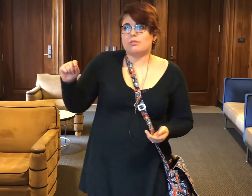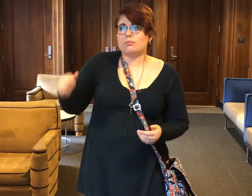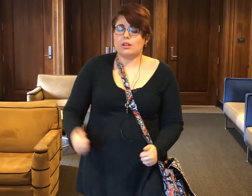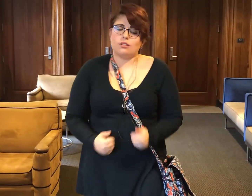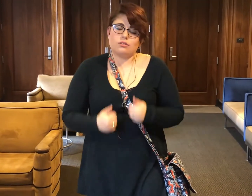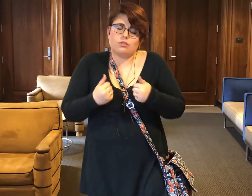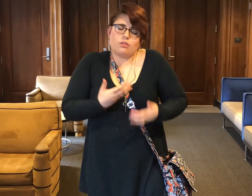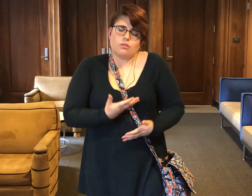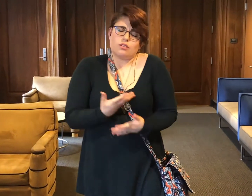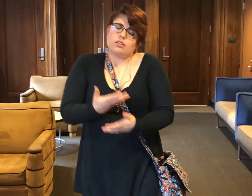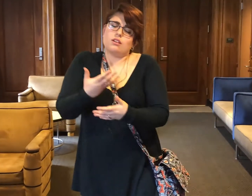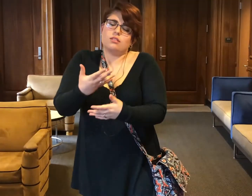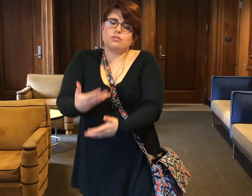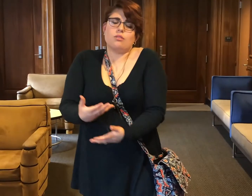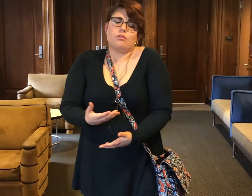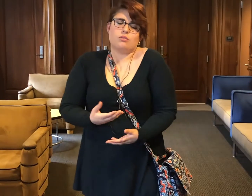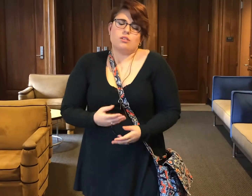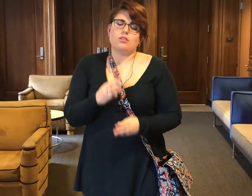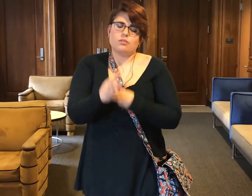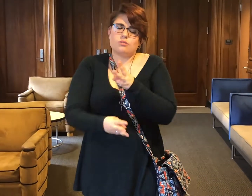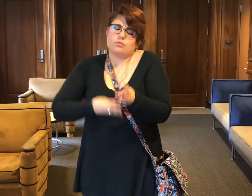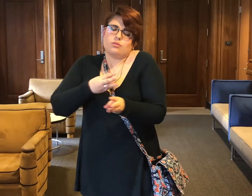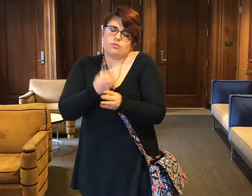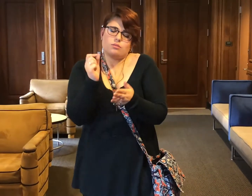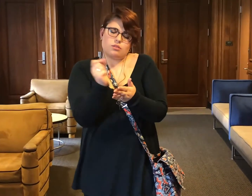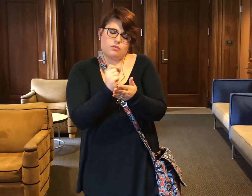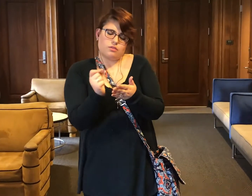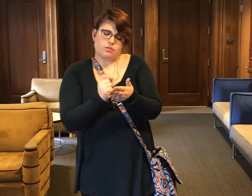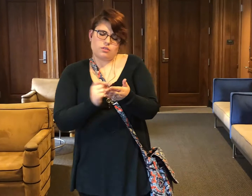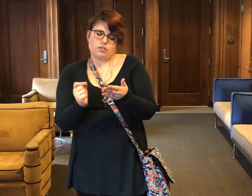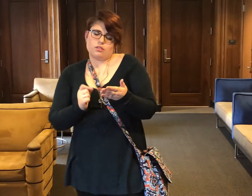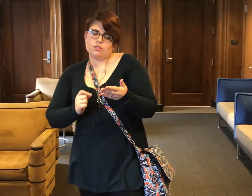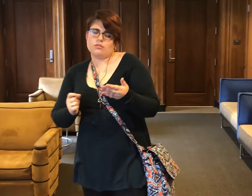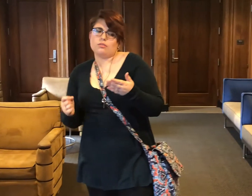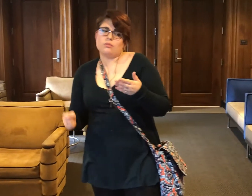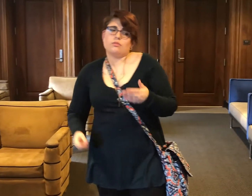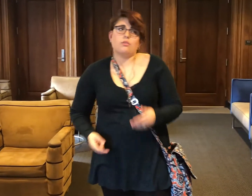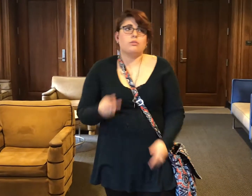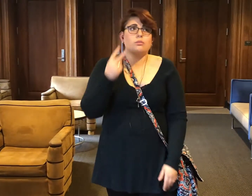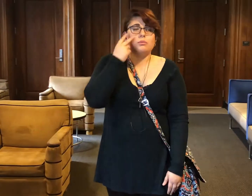Once I was twenty years old, my story got told